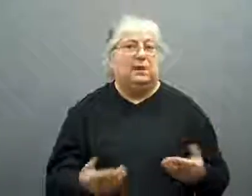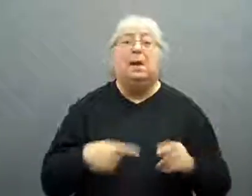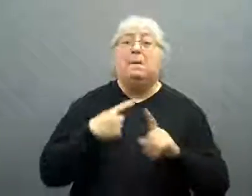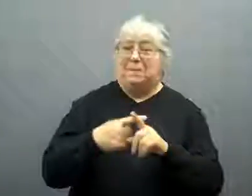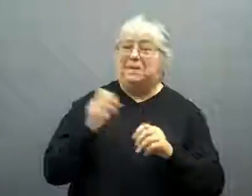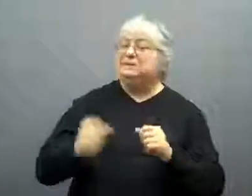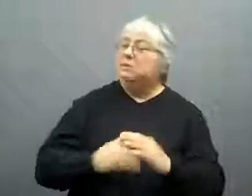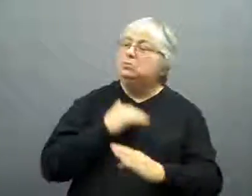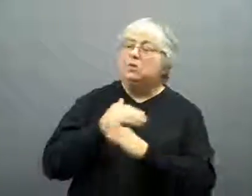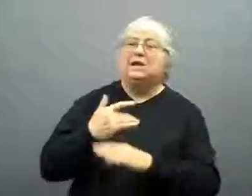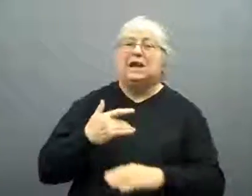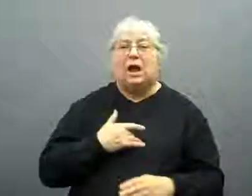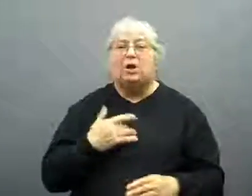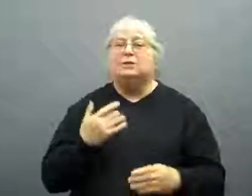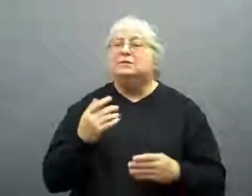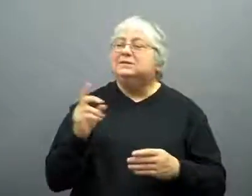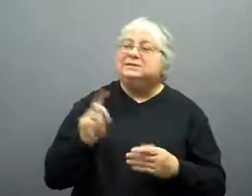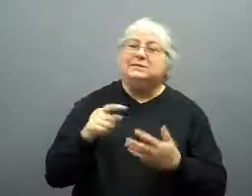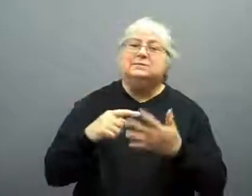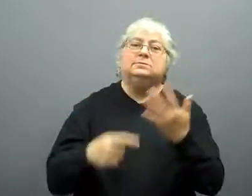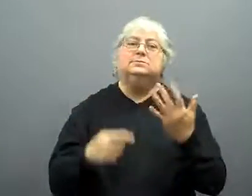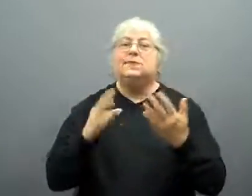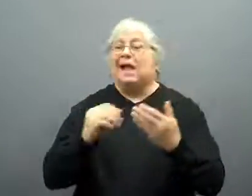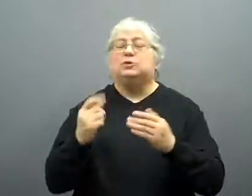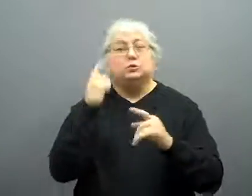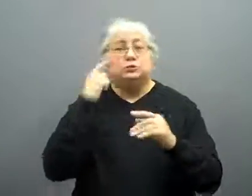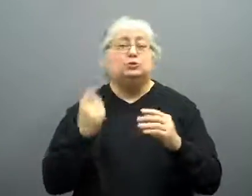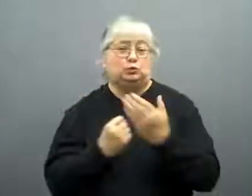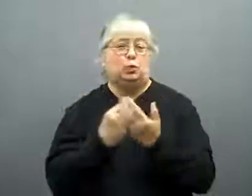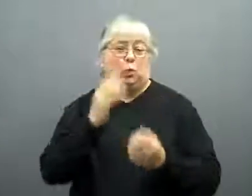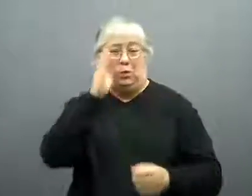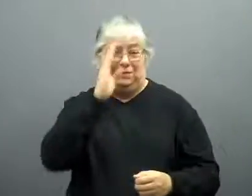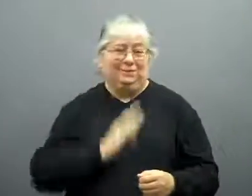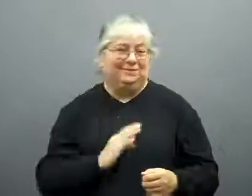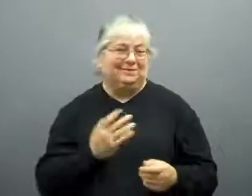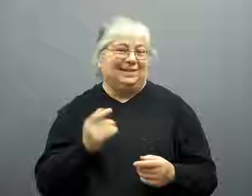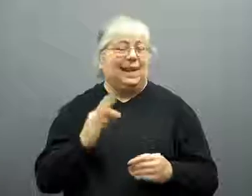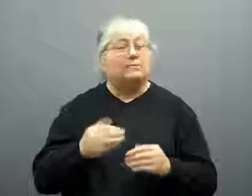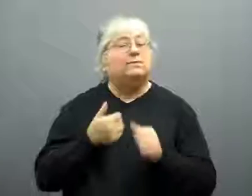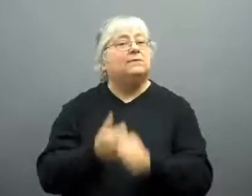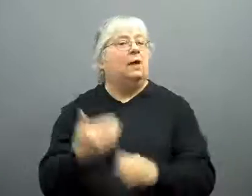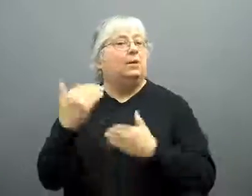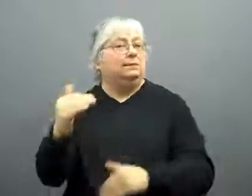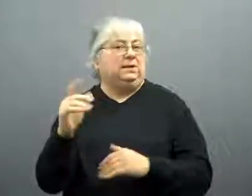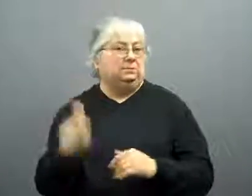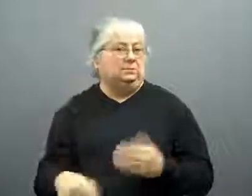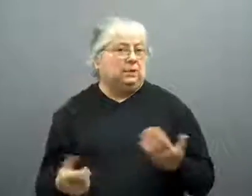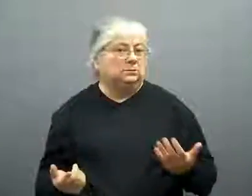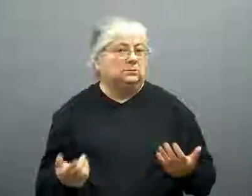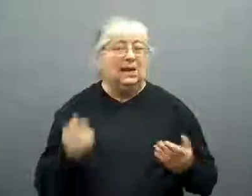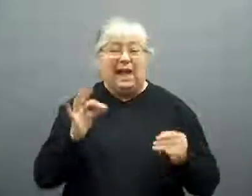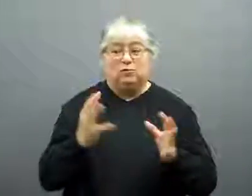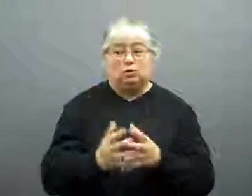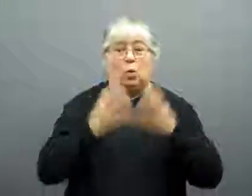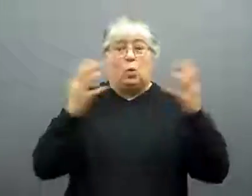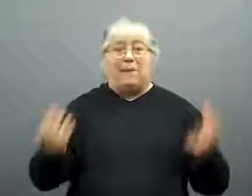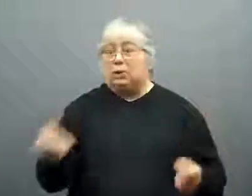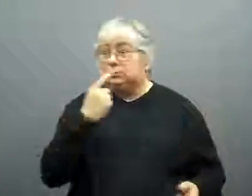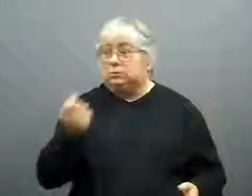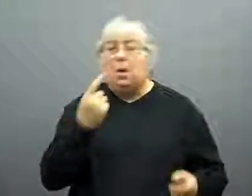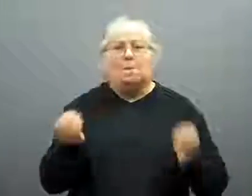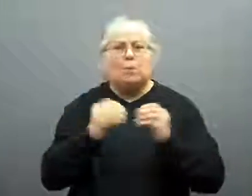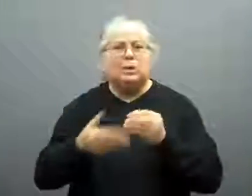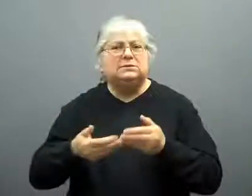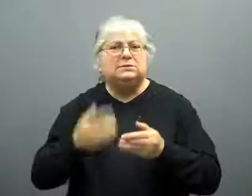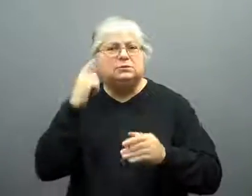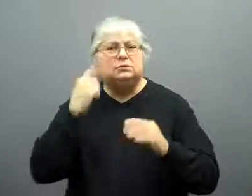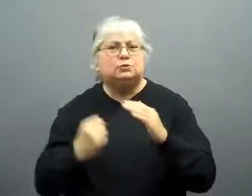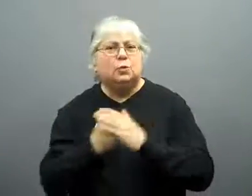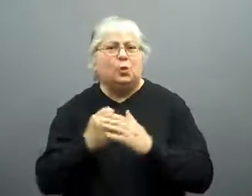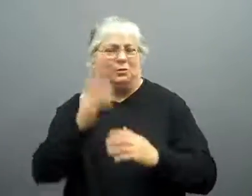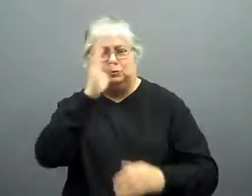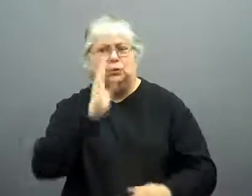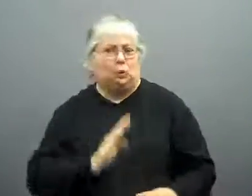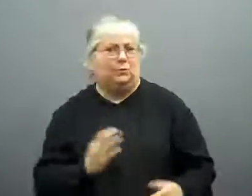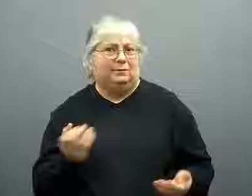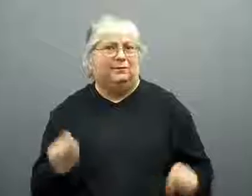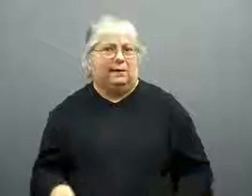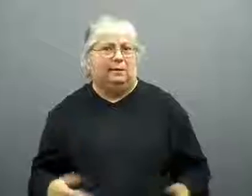Fish oil also prevents heart disease and stroke if taken within limits.